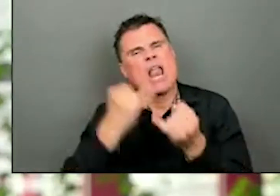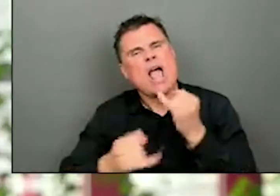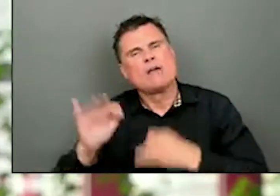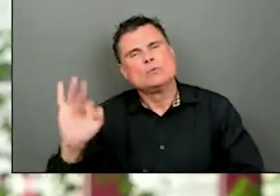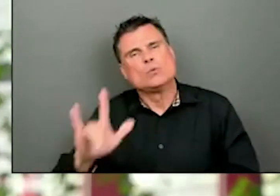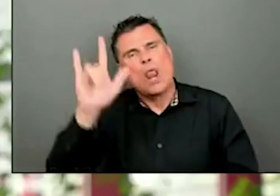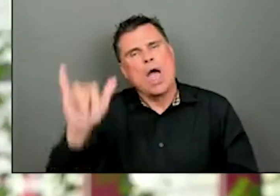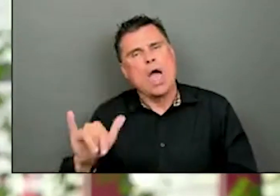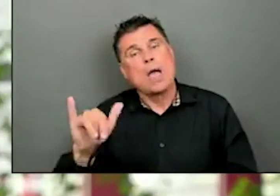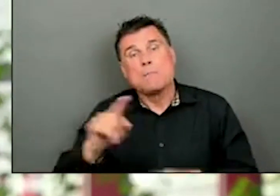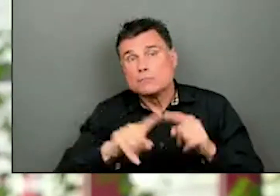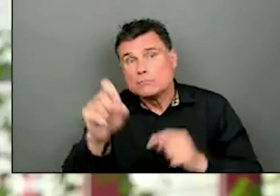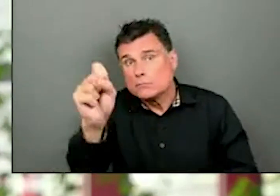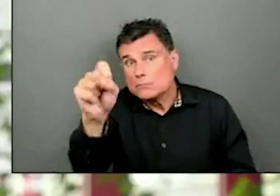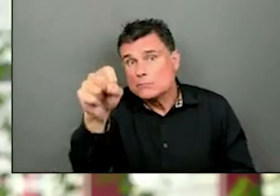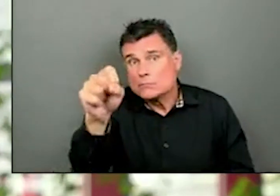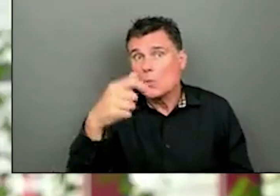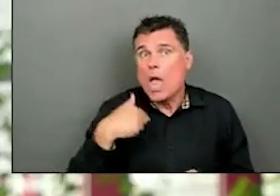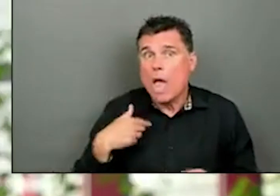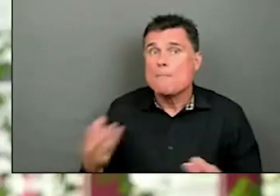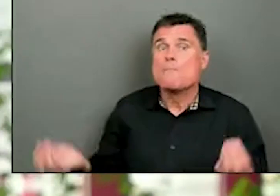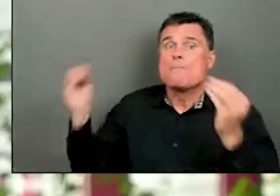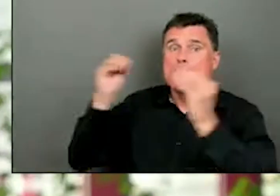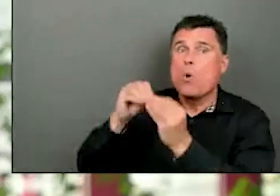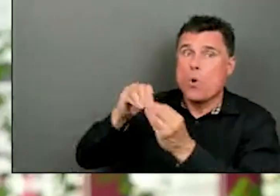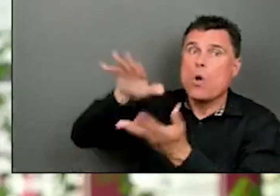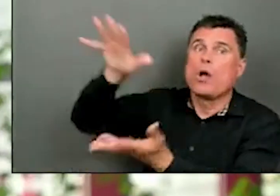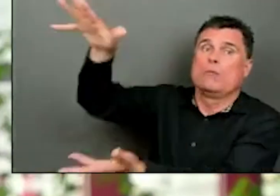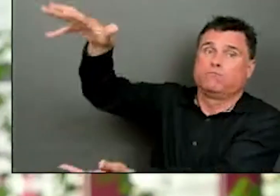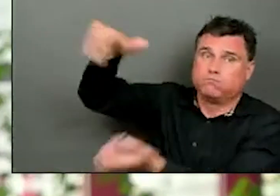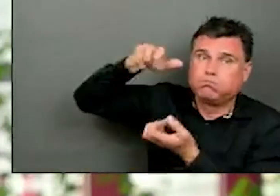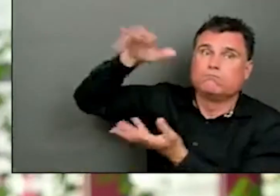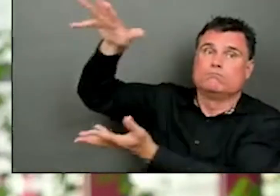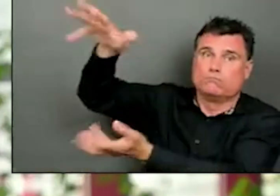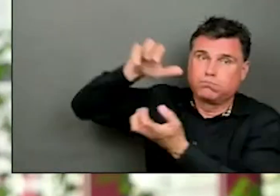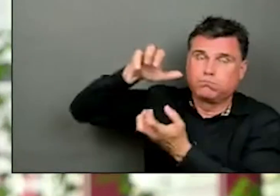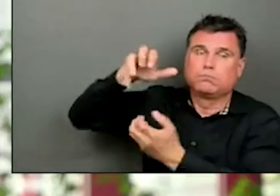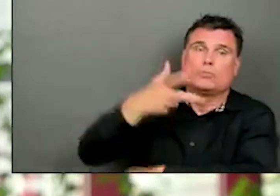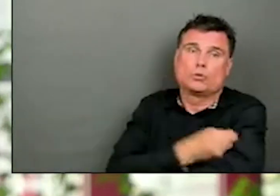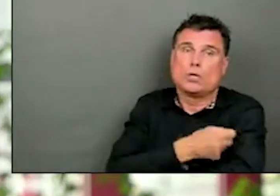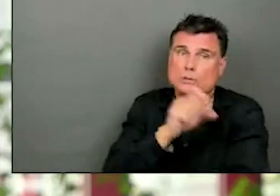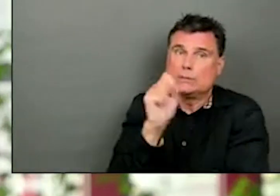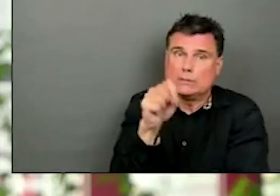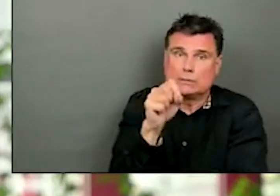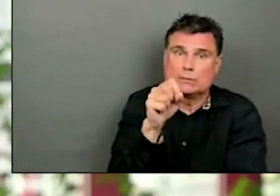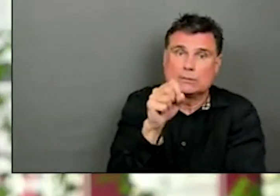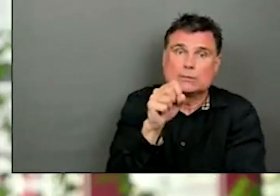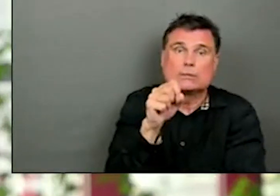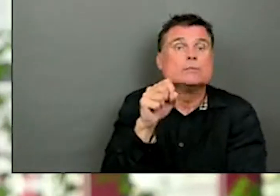in the amount of vaccine that we're receiving and so yeah we can get everybody um every adult